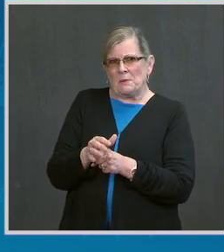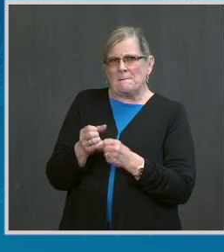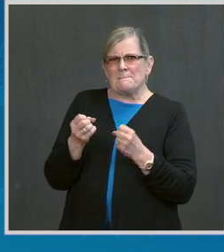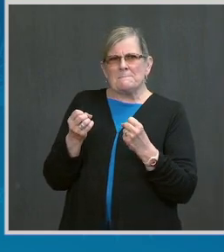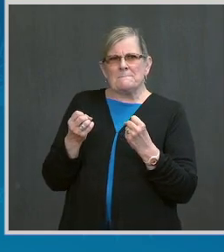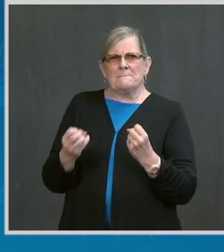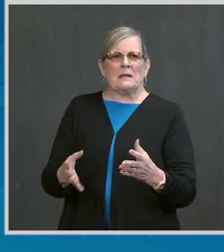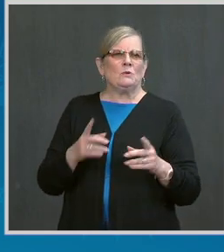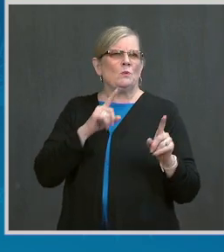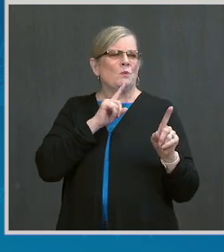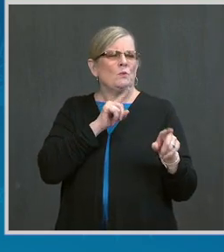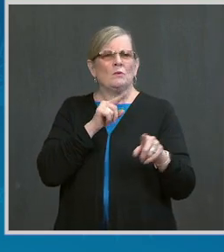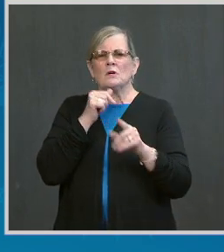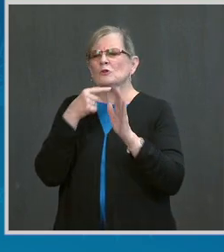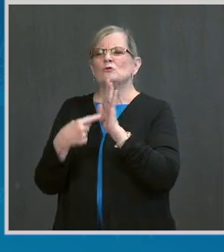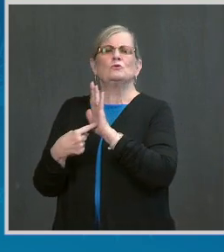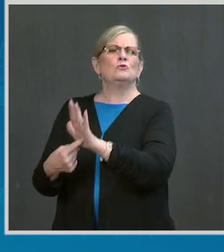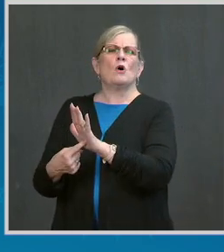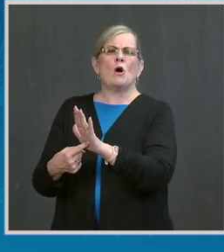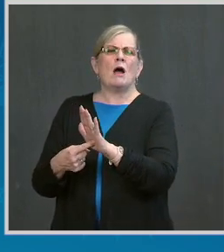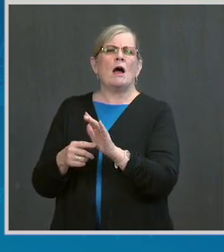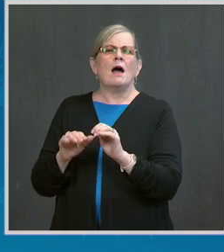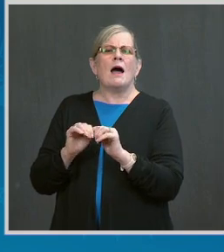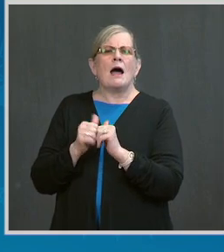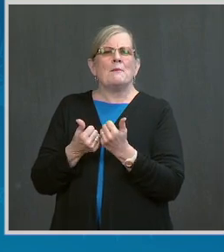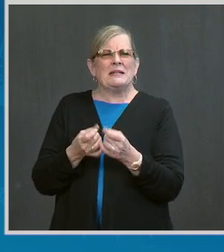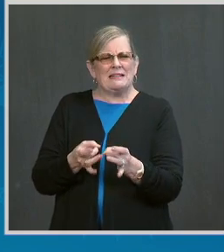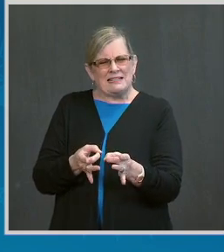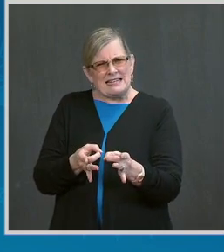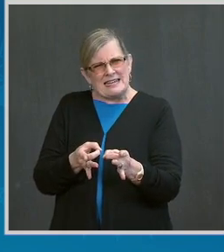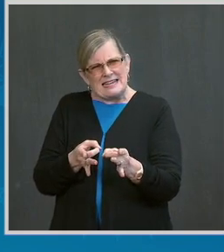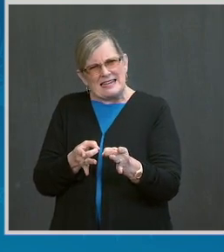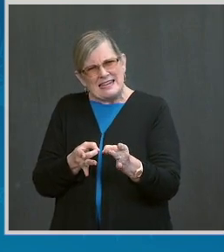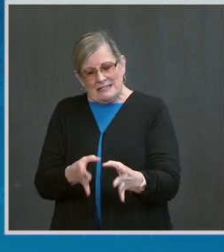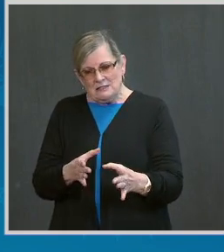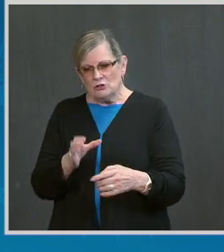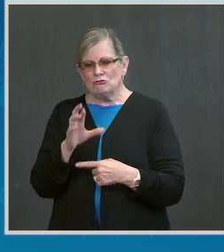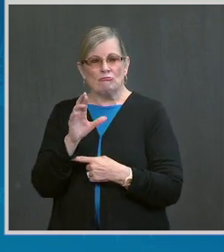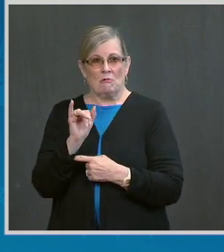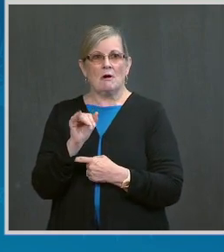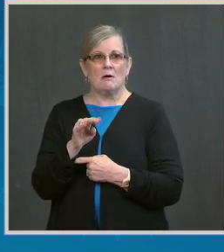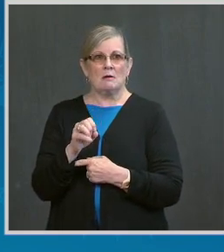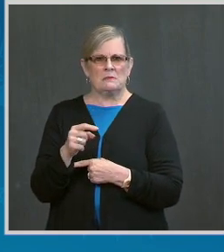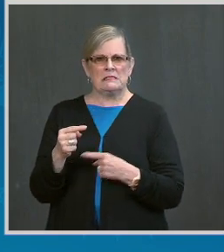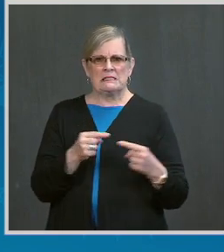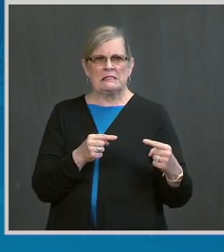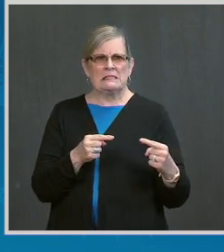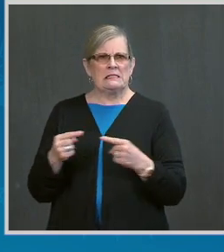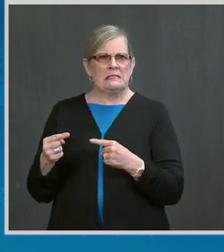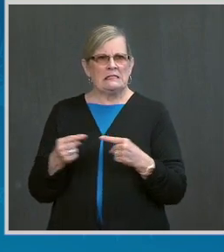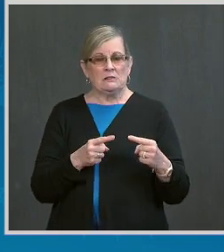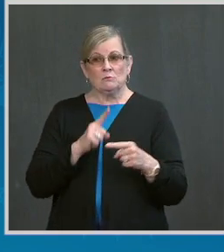of the number of hate crimes that have actually occurred. In March, President Joe Biden and I sat down